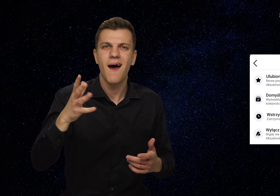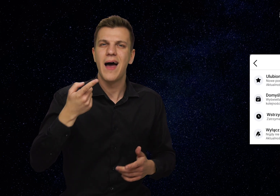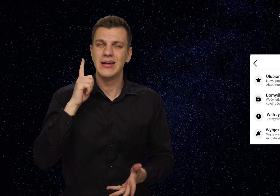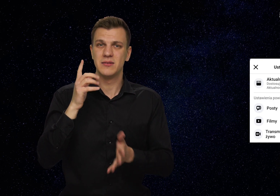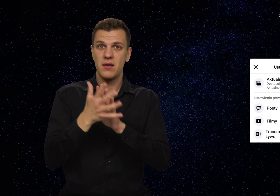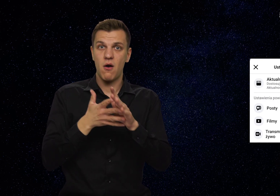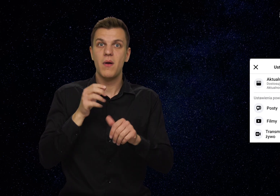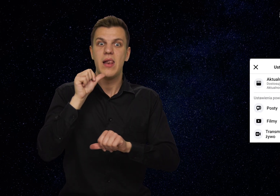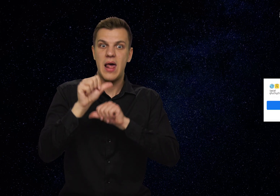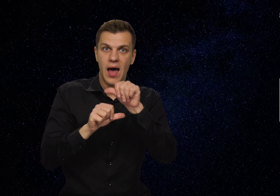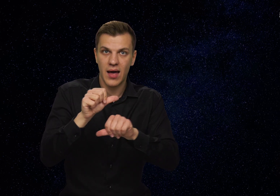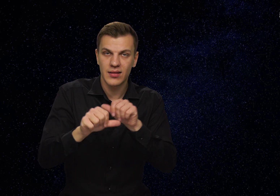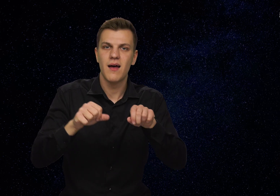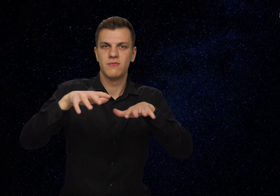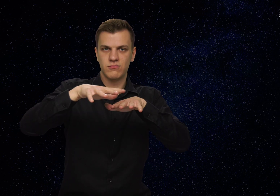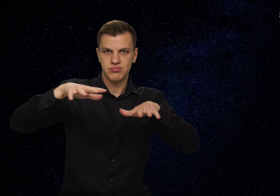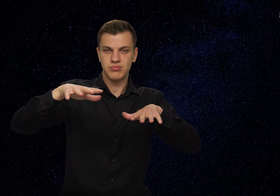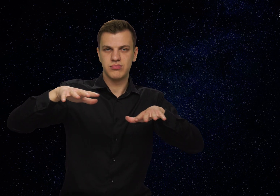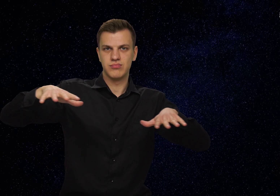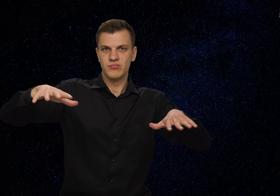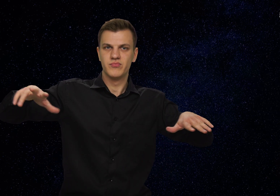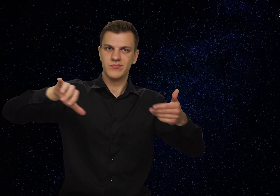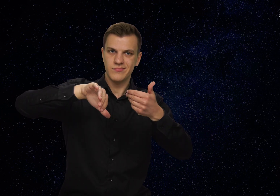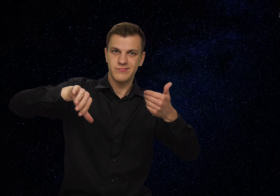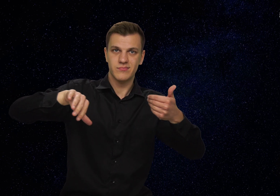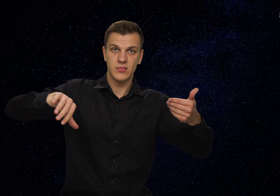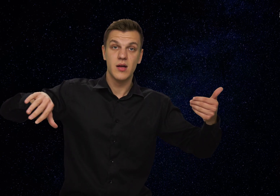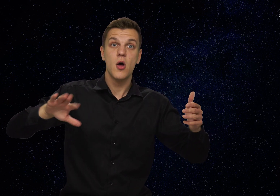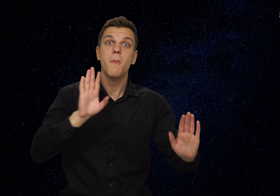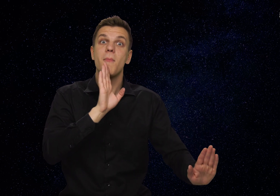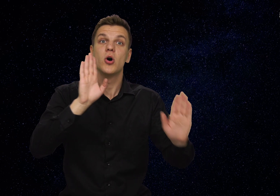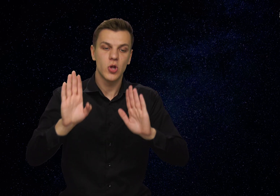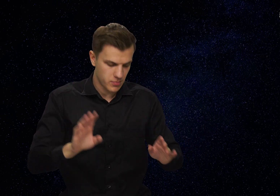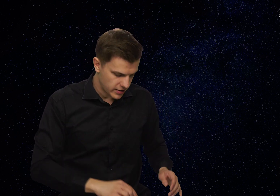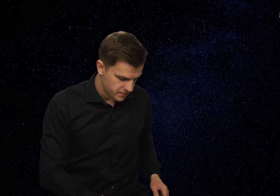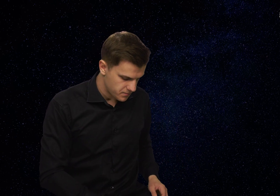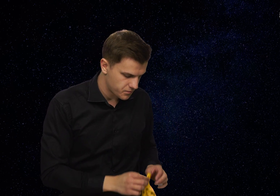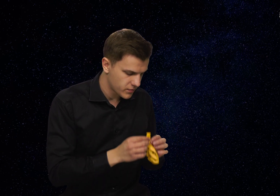The cosmos is expanding all the time, much like an inflated balloon.